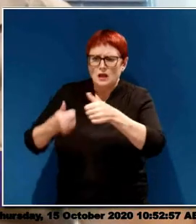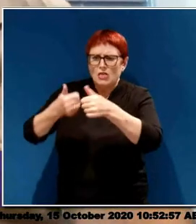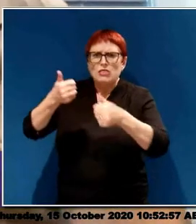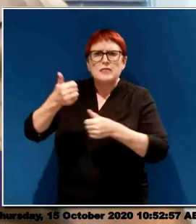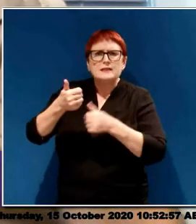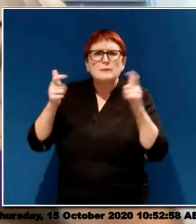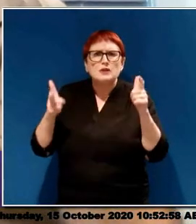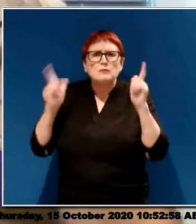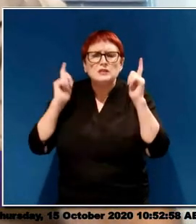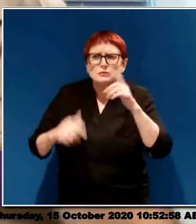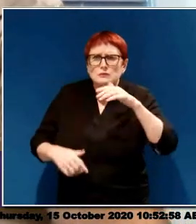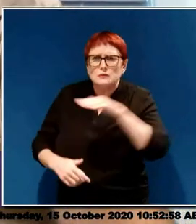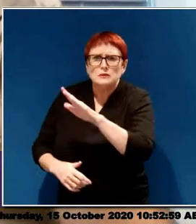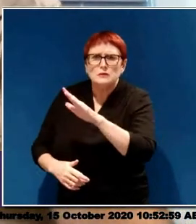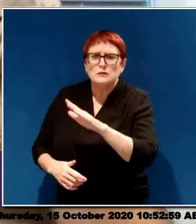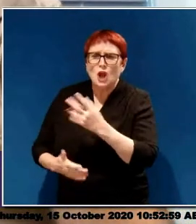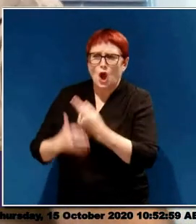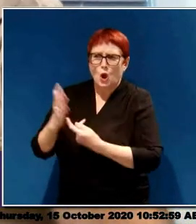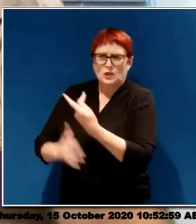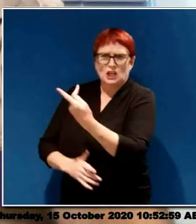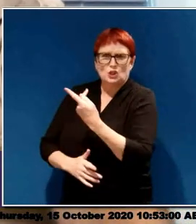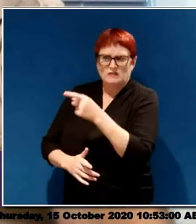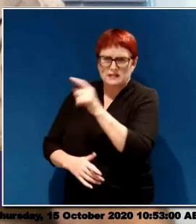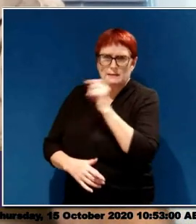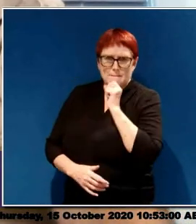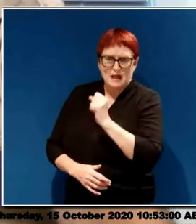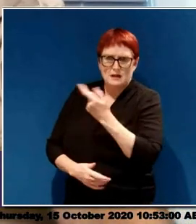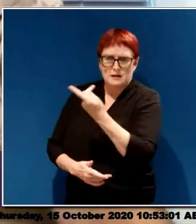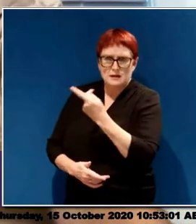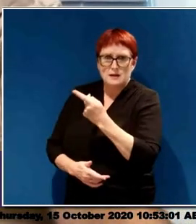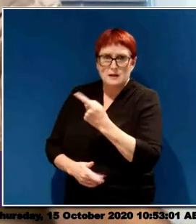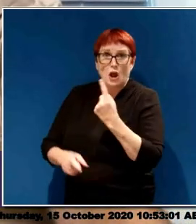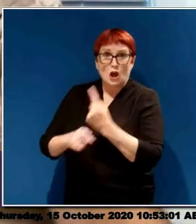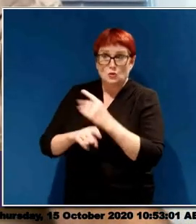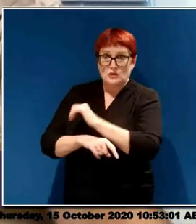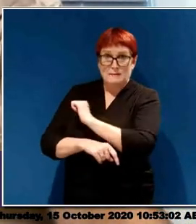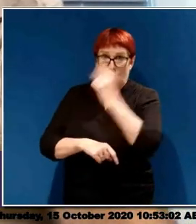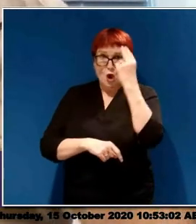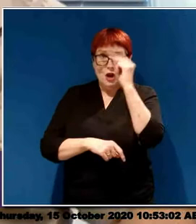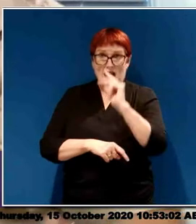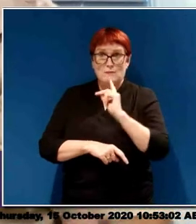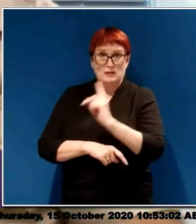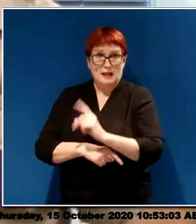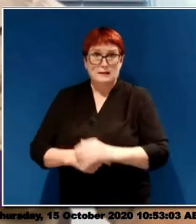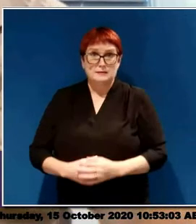and I there, and I did bring her name up, and then he sat - the way he is